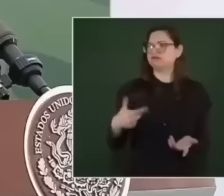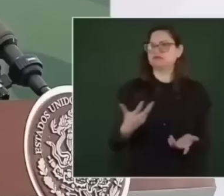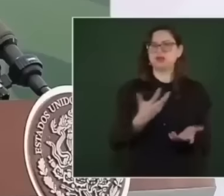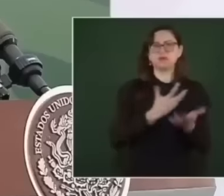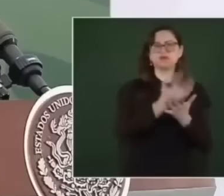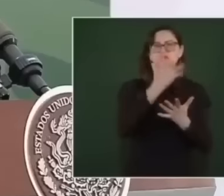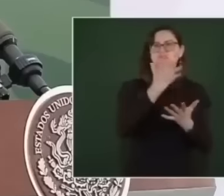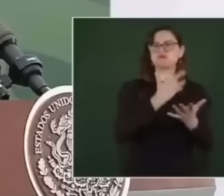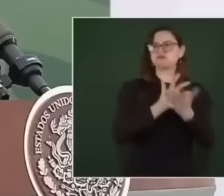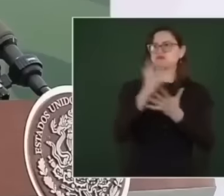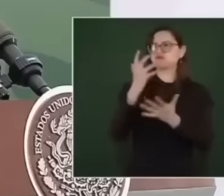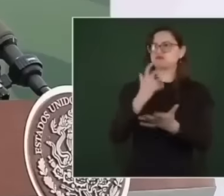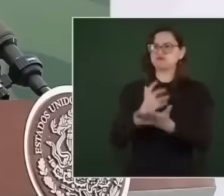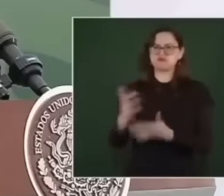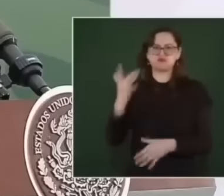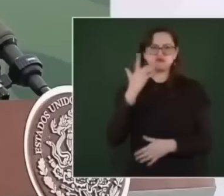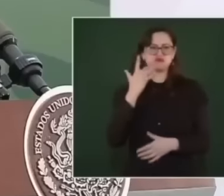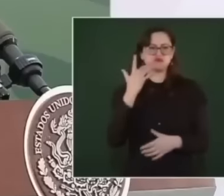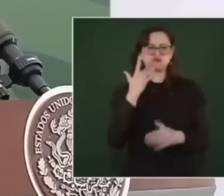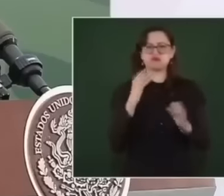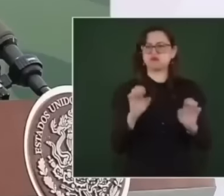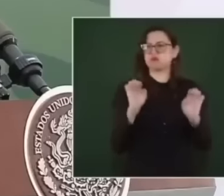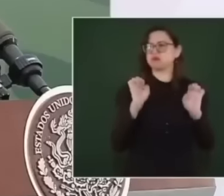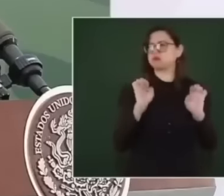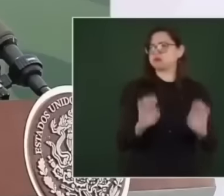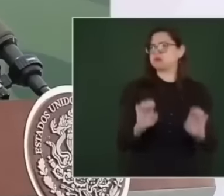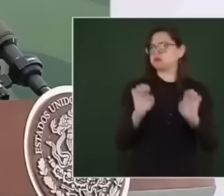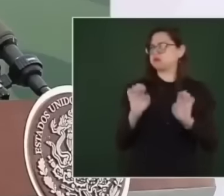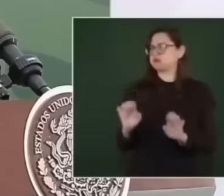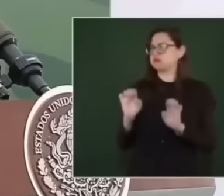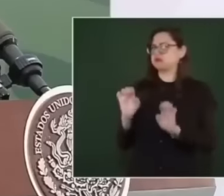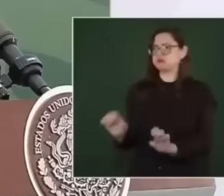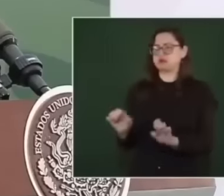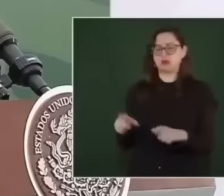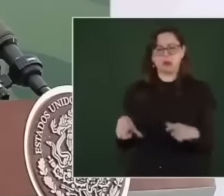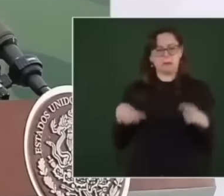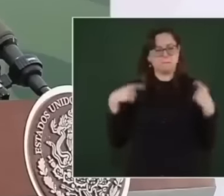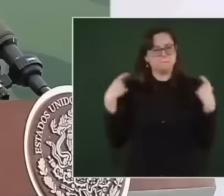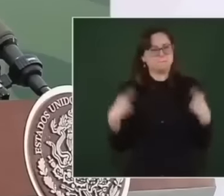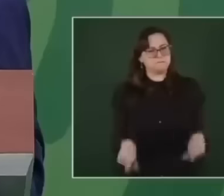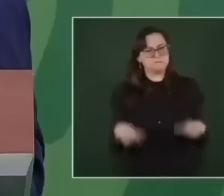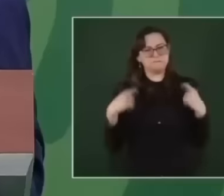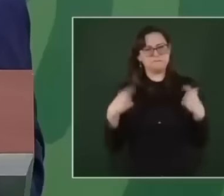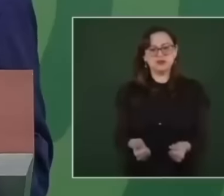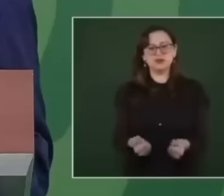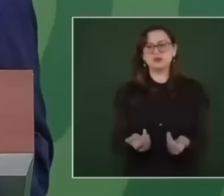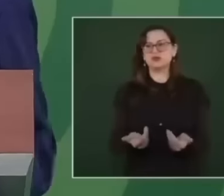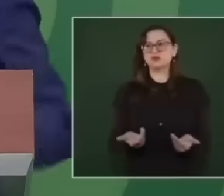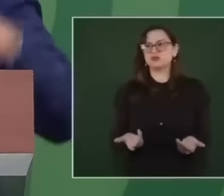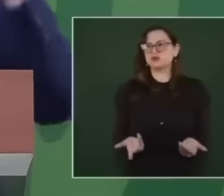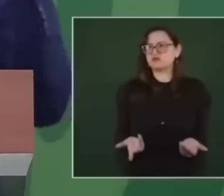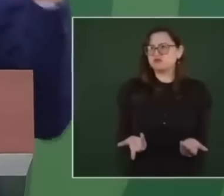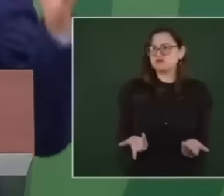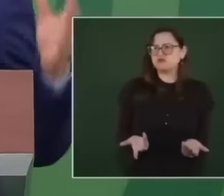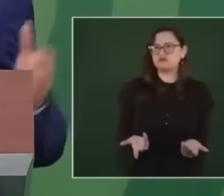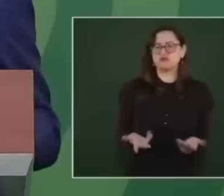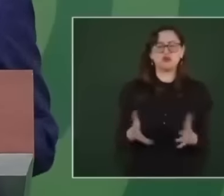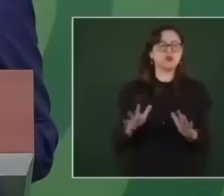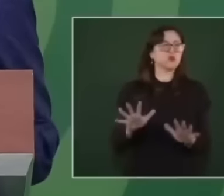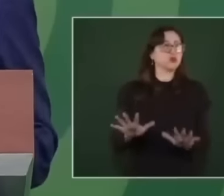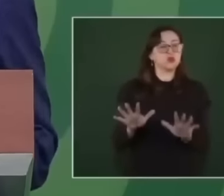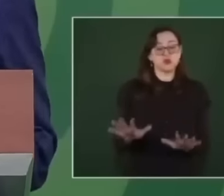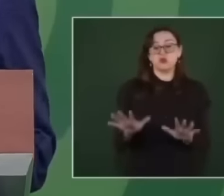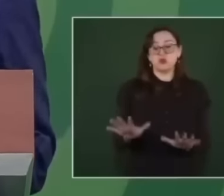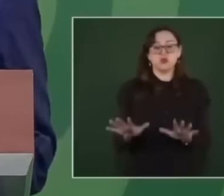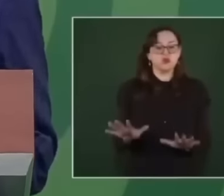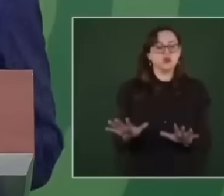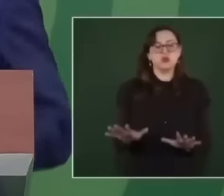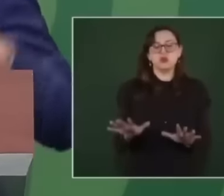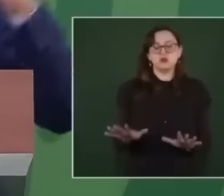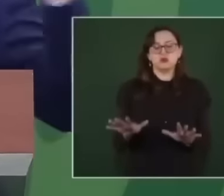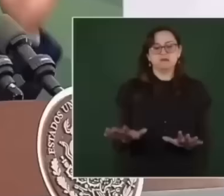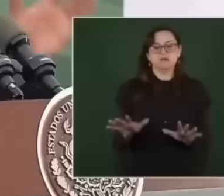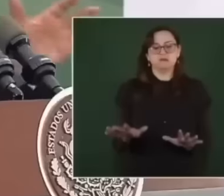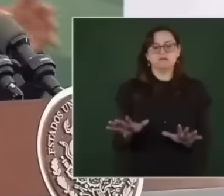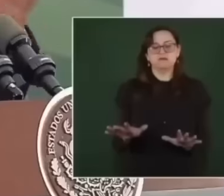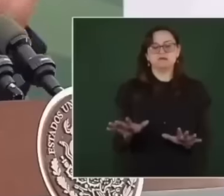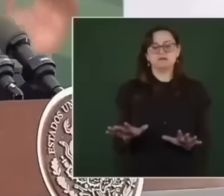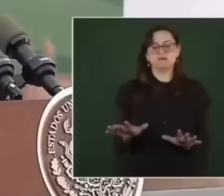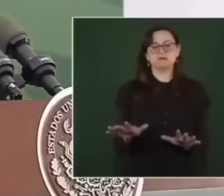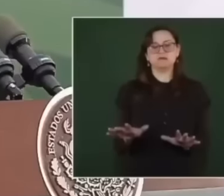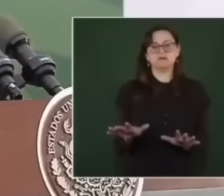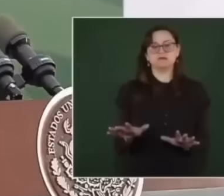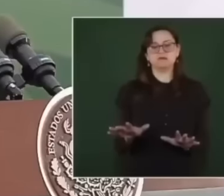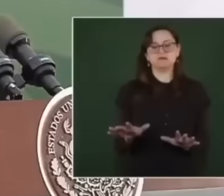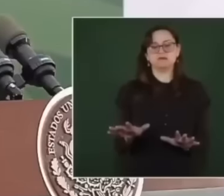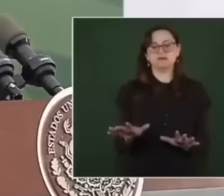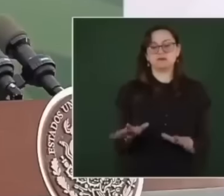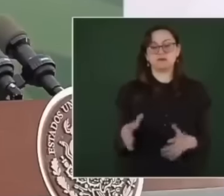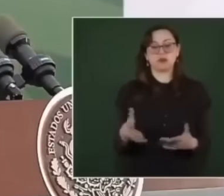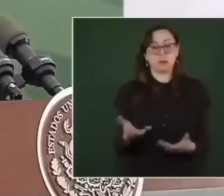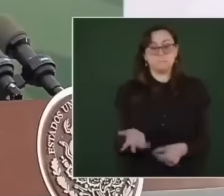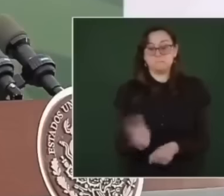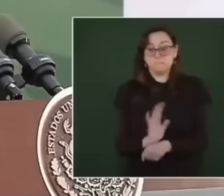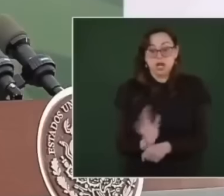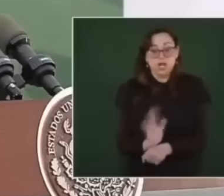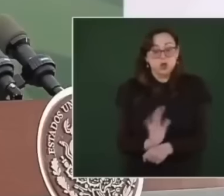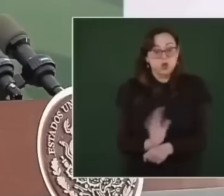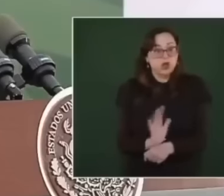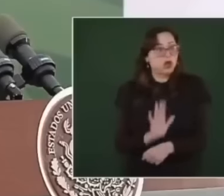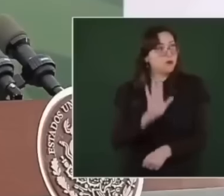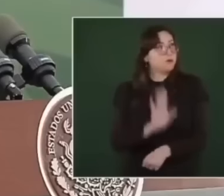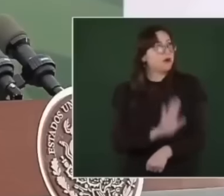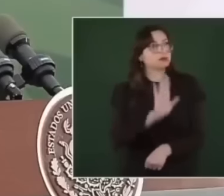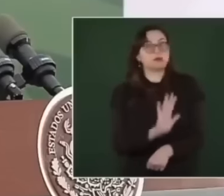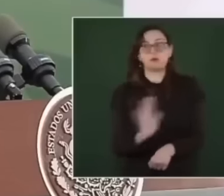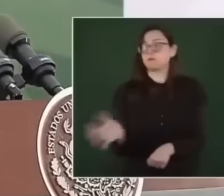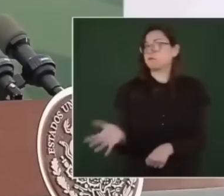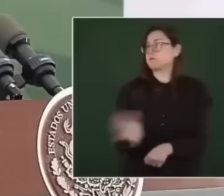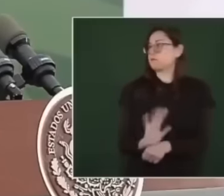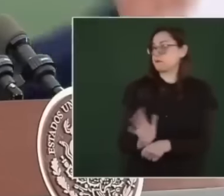extravagant, very expensive, as spectacular as a movie, they just go to see the